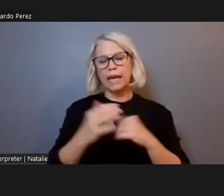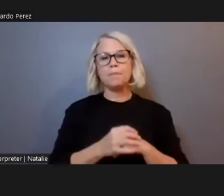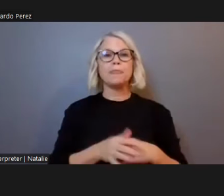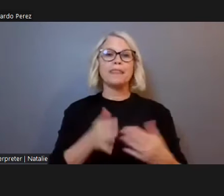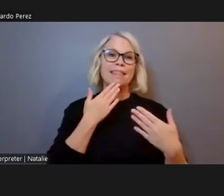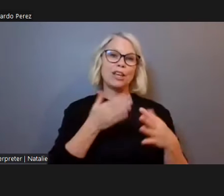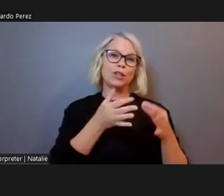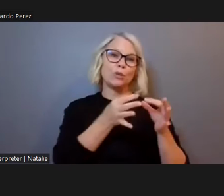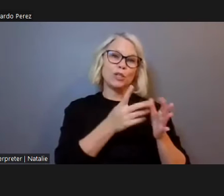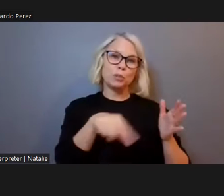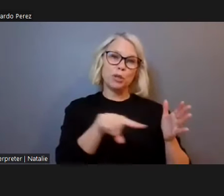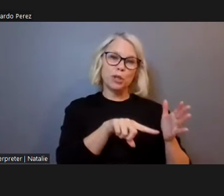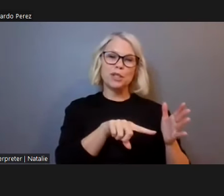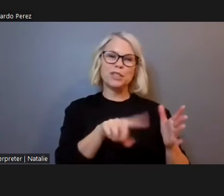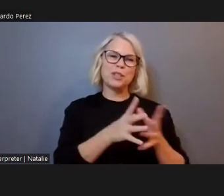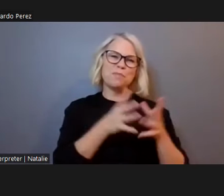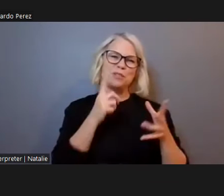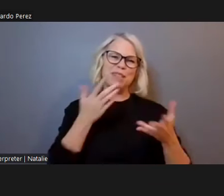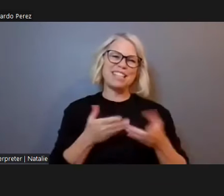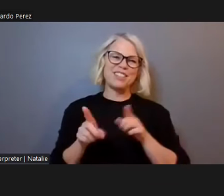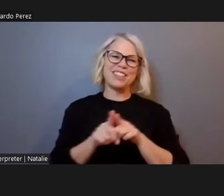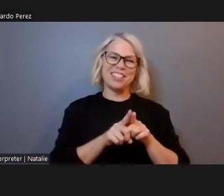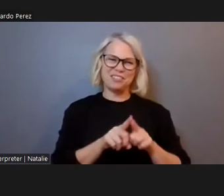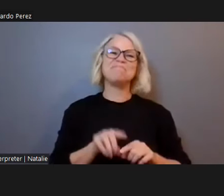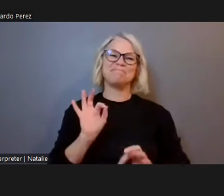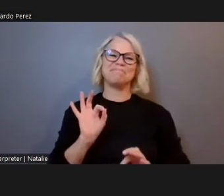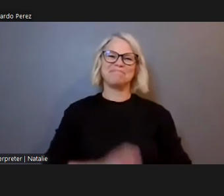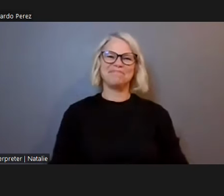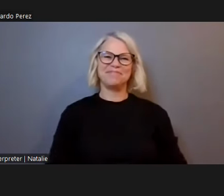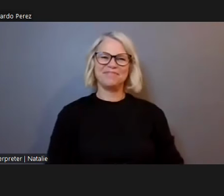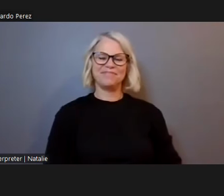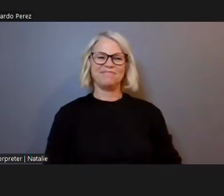And then, thank you interpreters for being here as well. Thank you, all, happy holidays. Thank you. Awesome, captioner, we are good to end the services. Thank you for your help in capturing the transcript today.